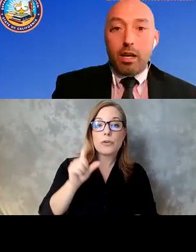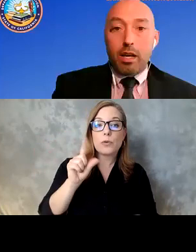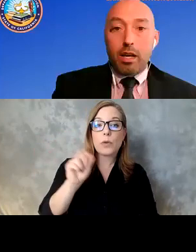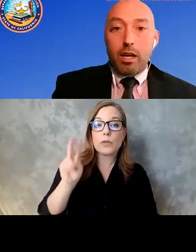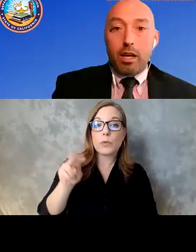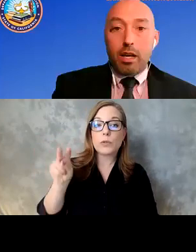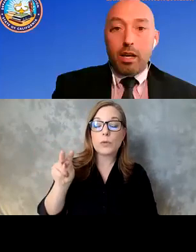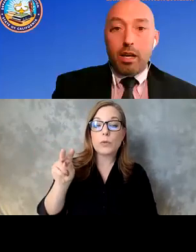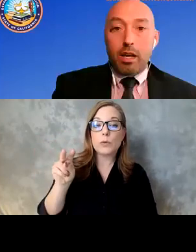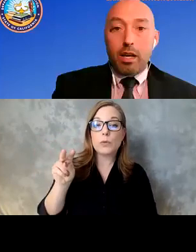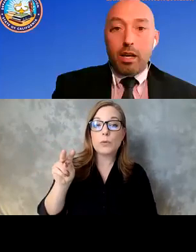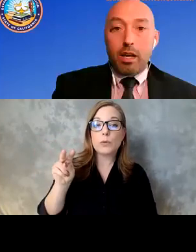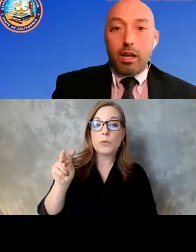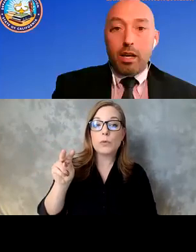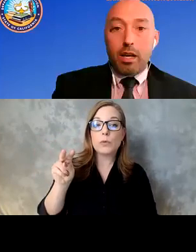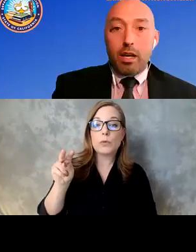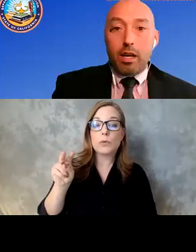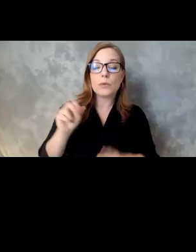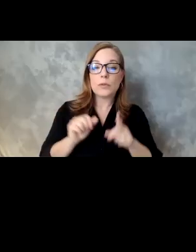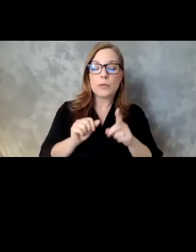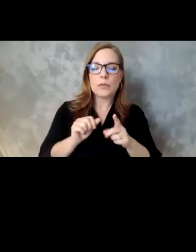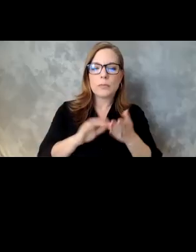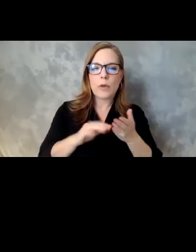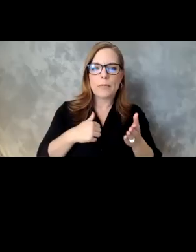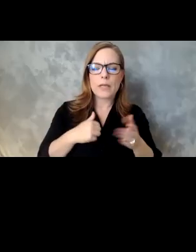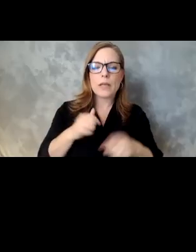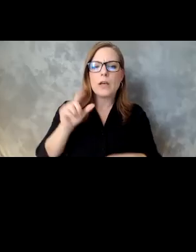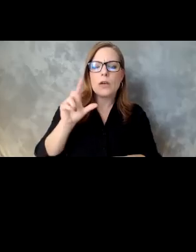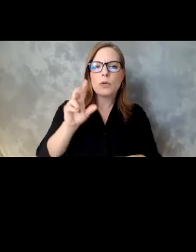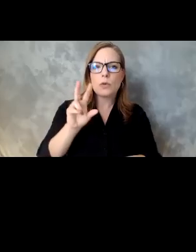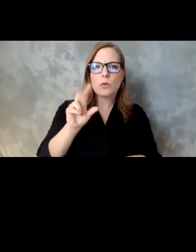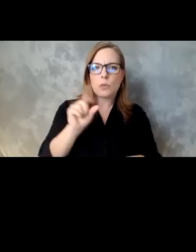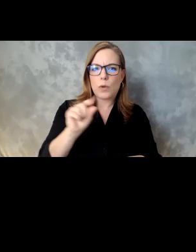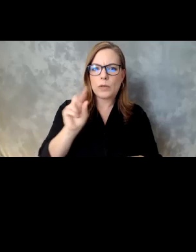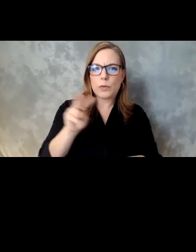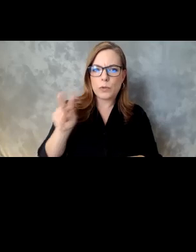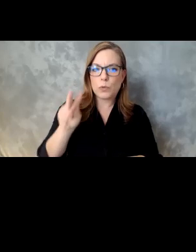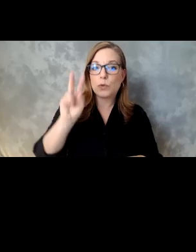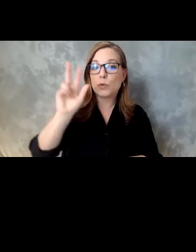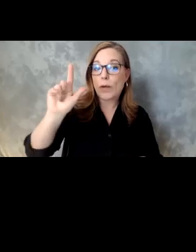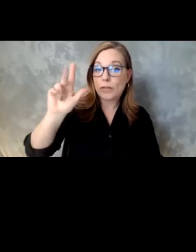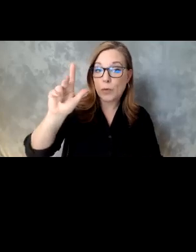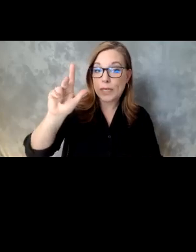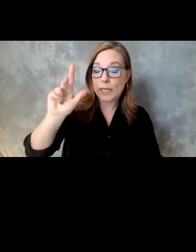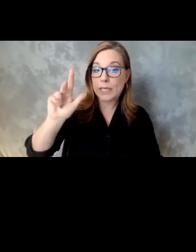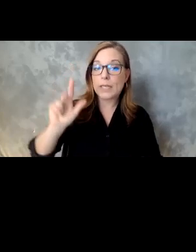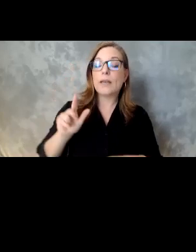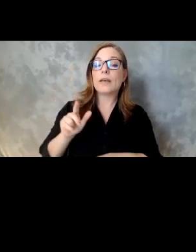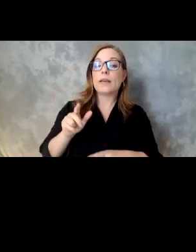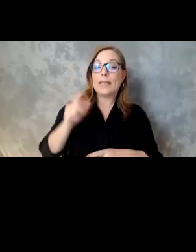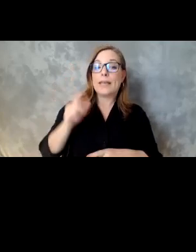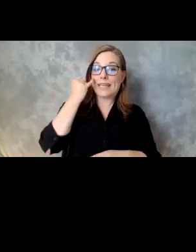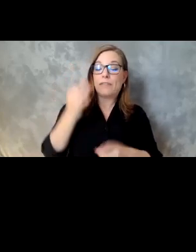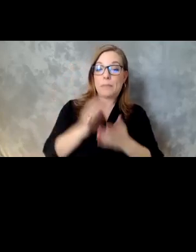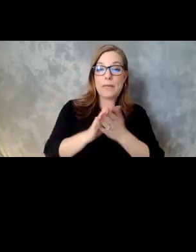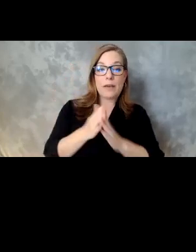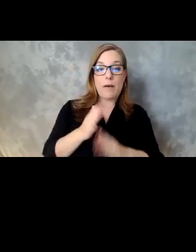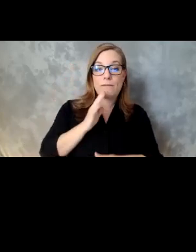In 2022–23 TK students are eligible if they turn five-years-old between September 2 and